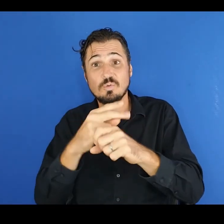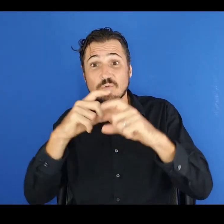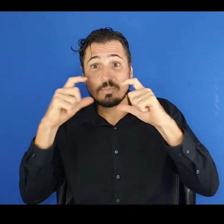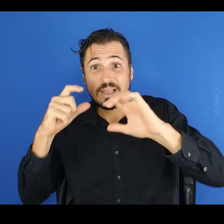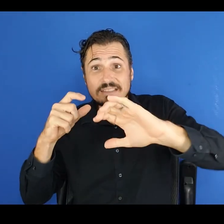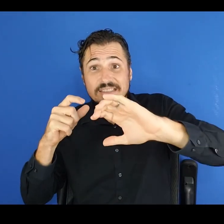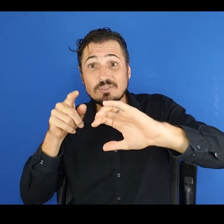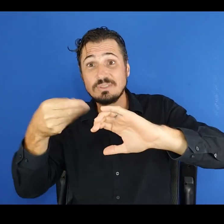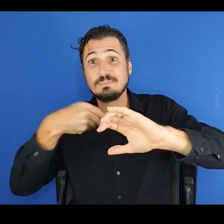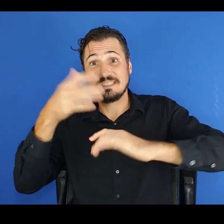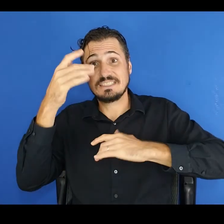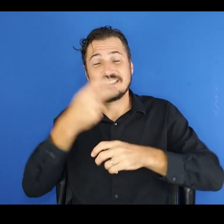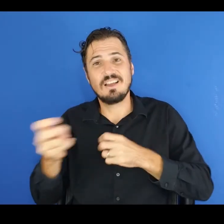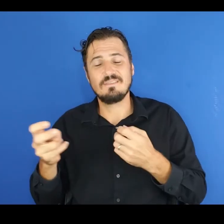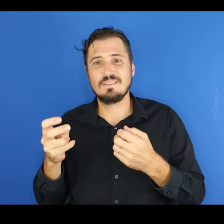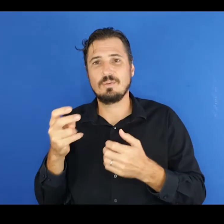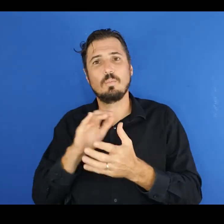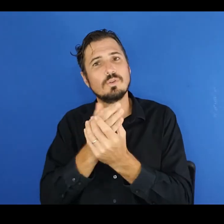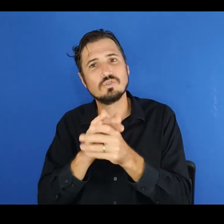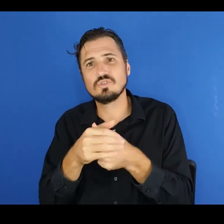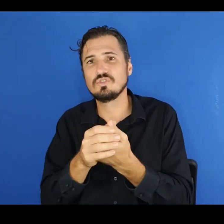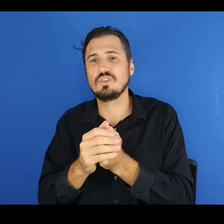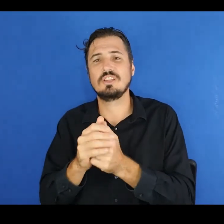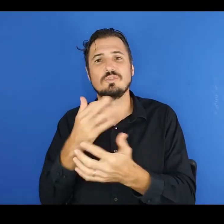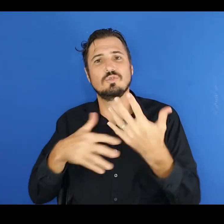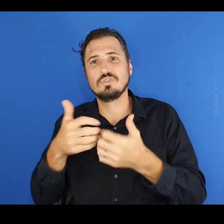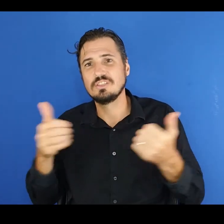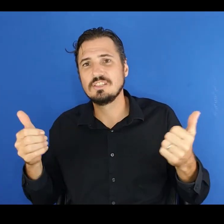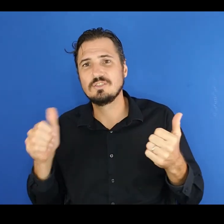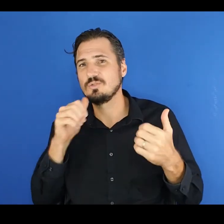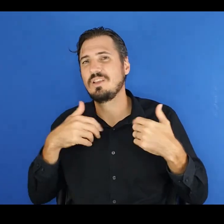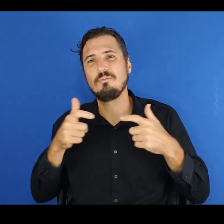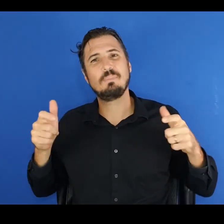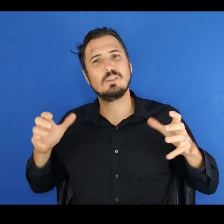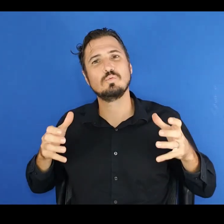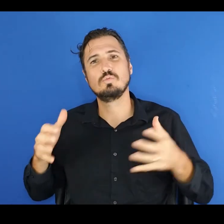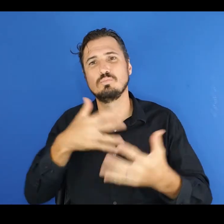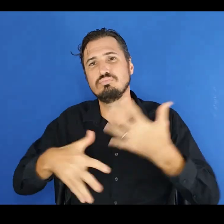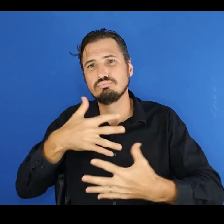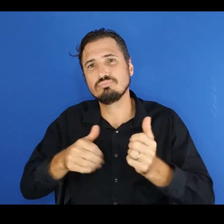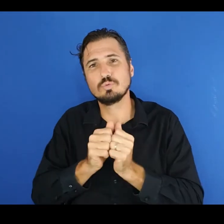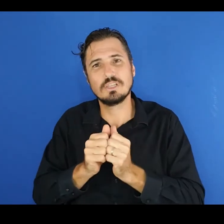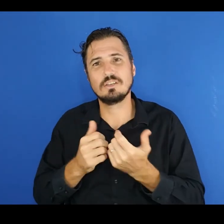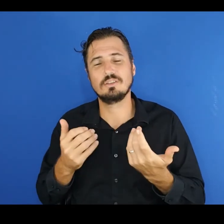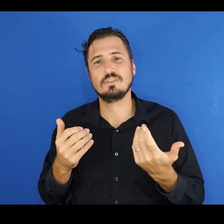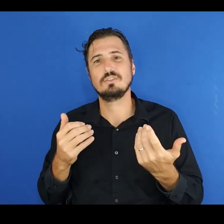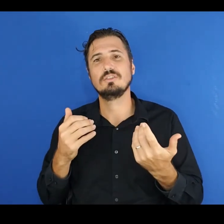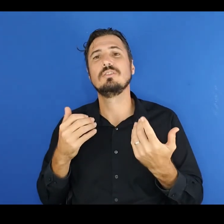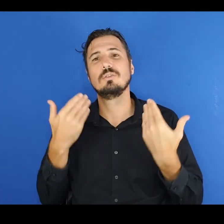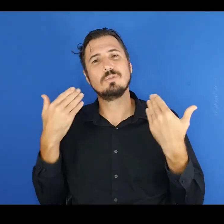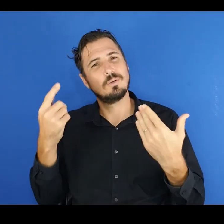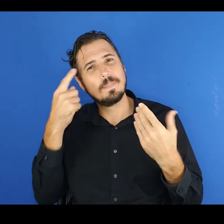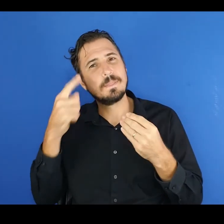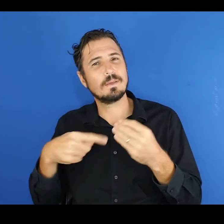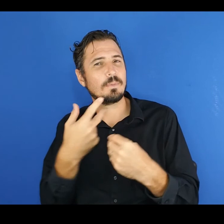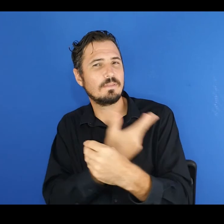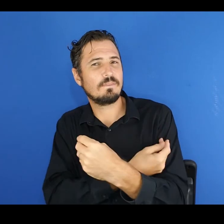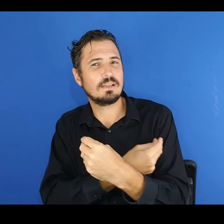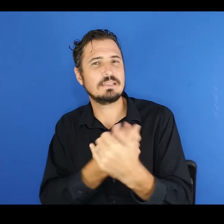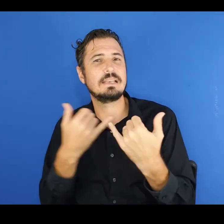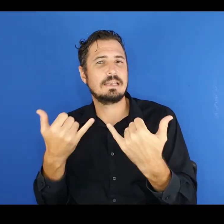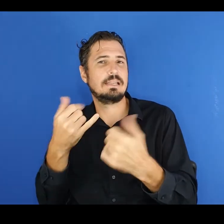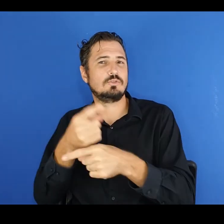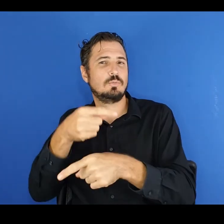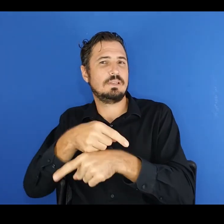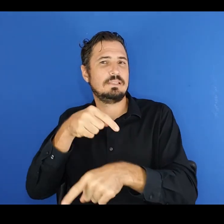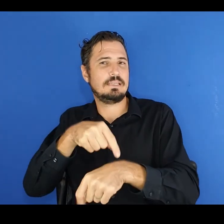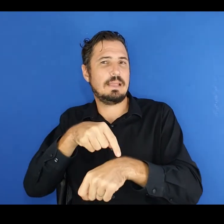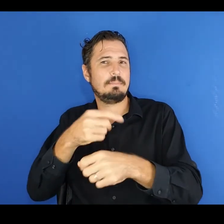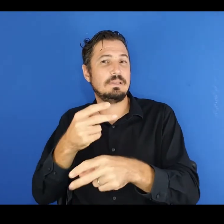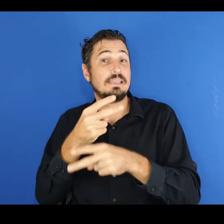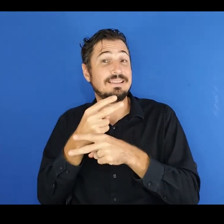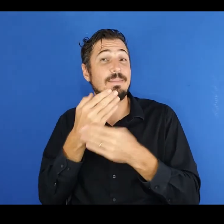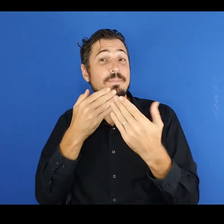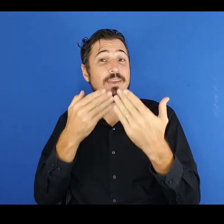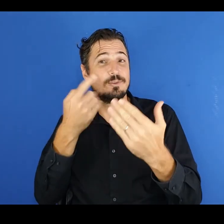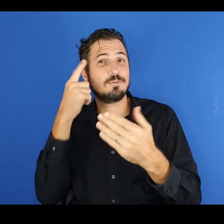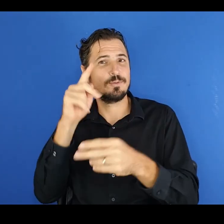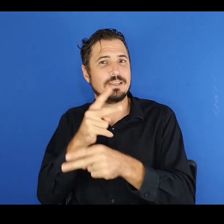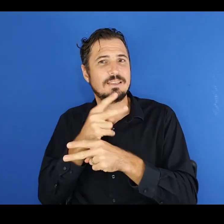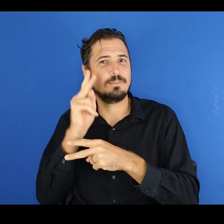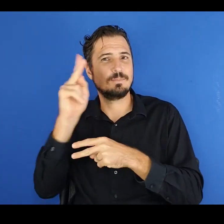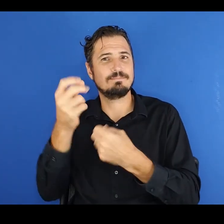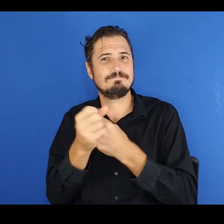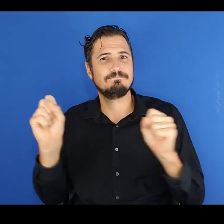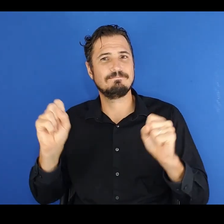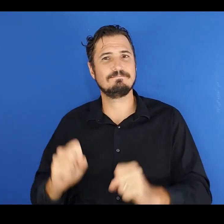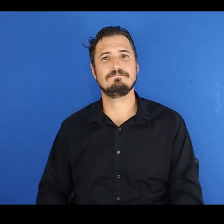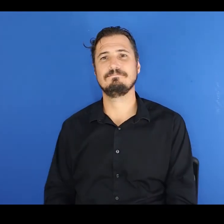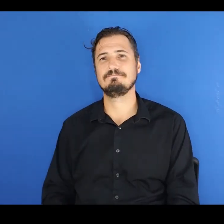Wash your hands, keep your distance, avoid gatherings and of course, consider getting a vaccine. Now is the time. Mahalo for helping to keep Kaua‘i safe!